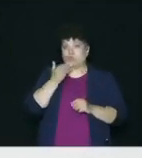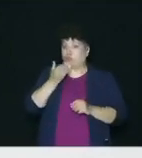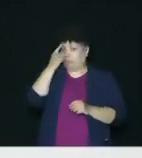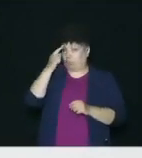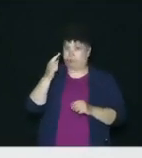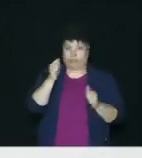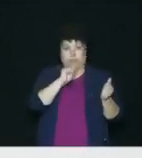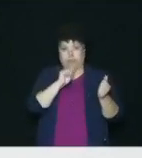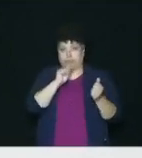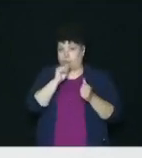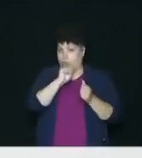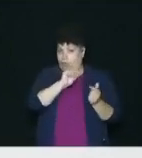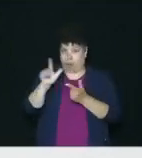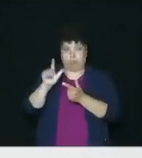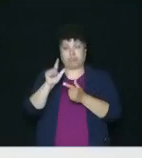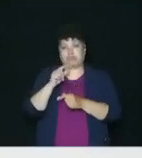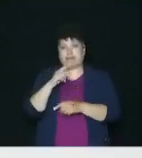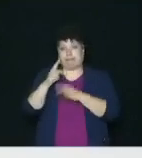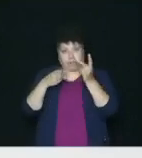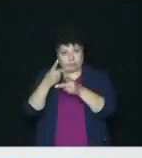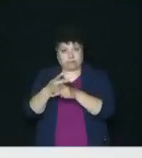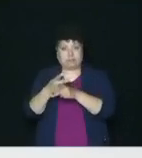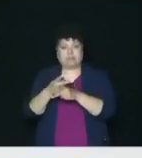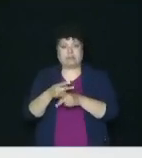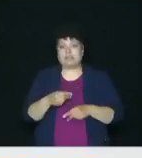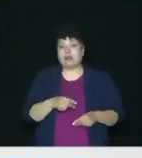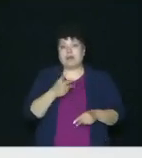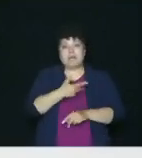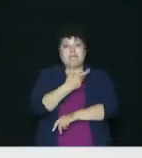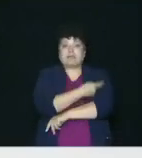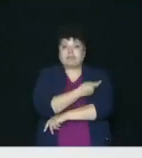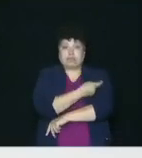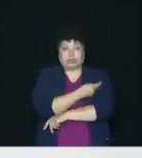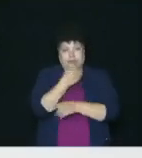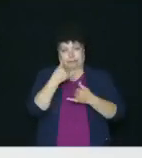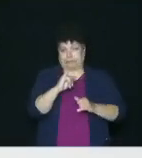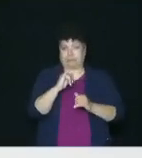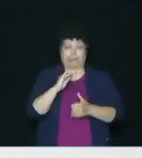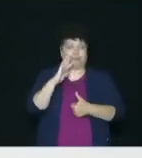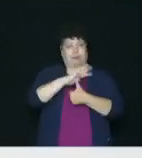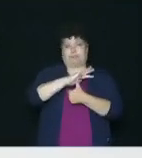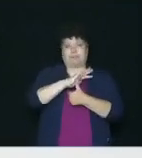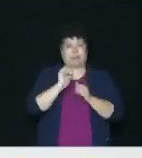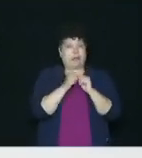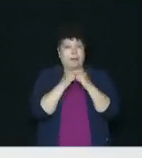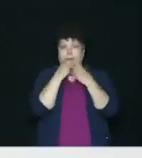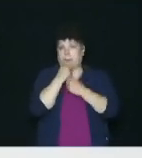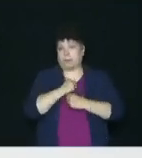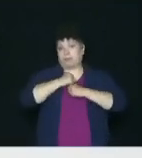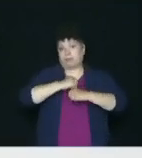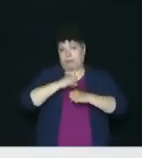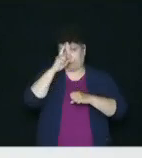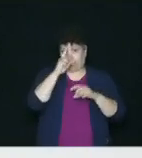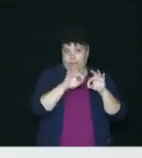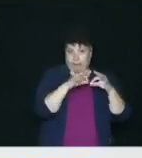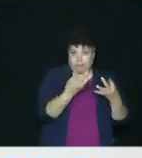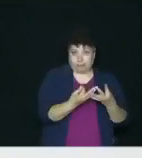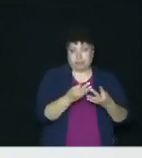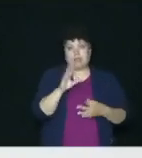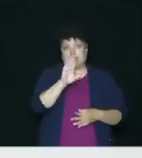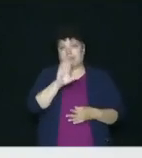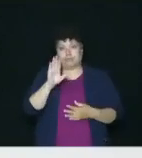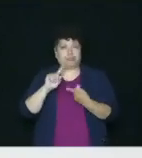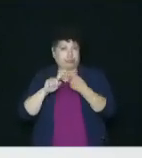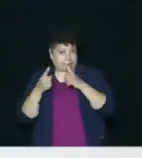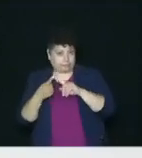AND DEATH.